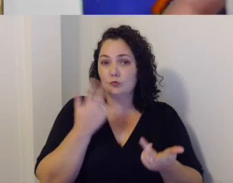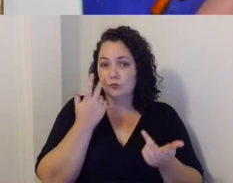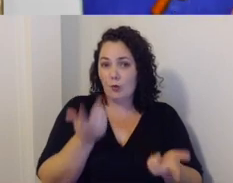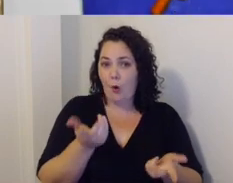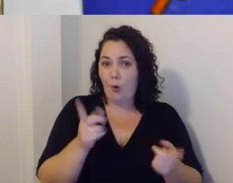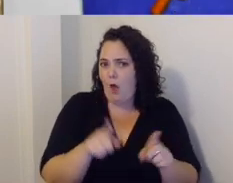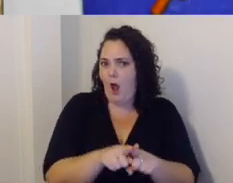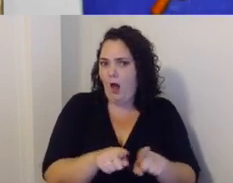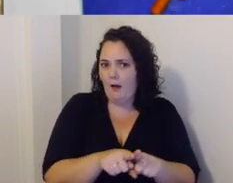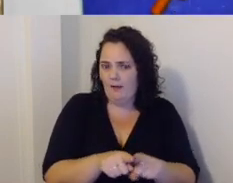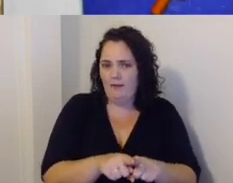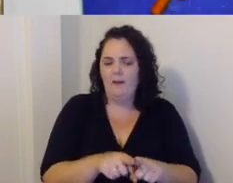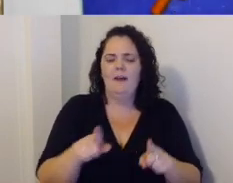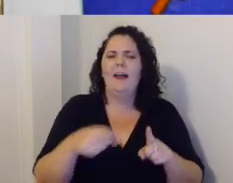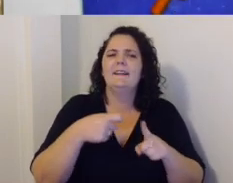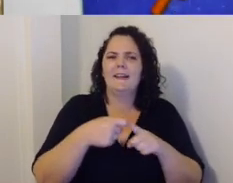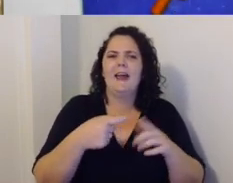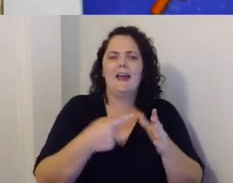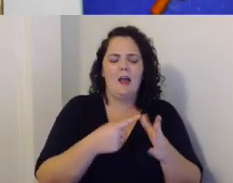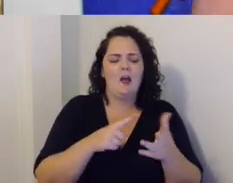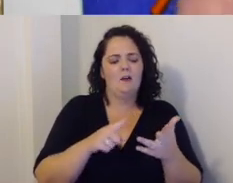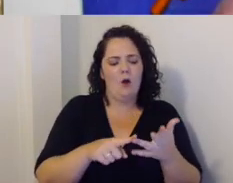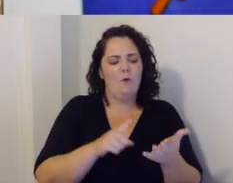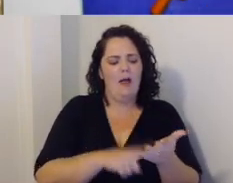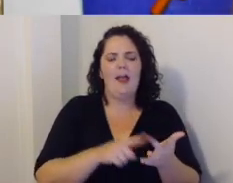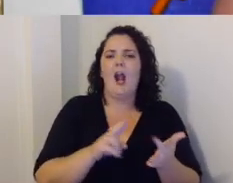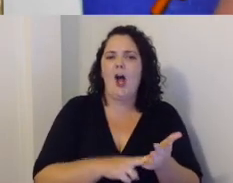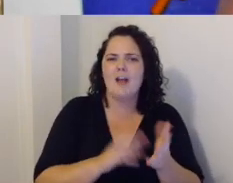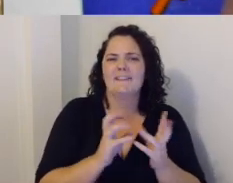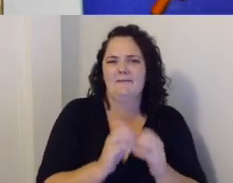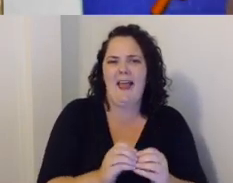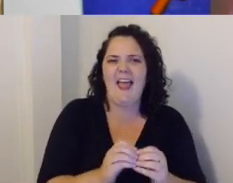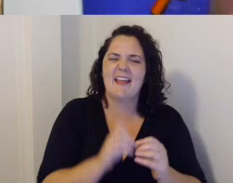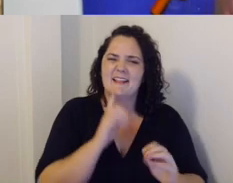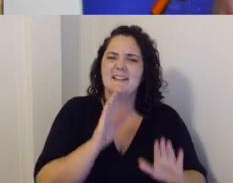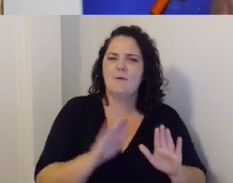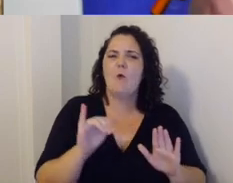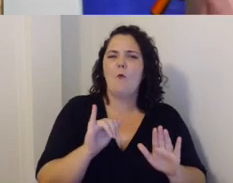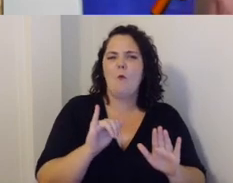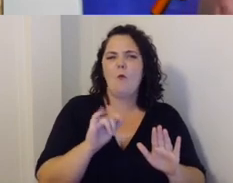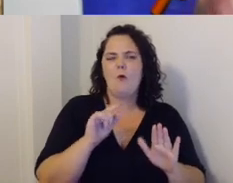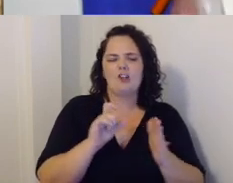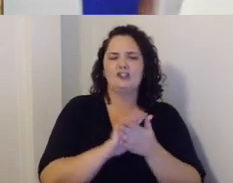so you get a sense of what that's like kaolin is k-a-o-l-i-n um and so I'll show you that, I'll show